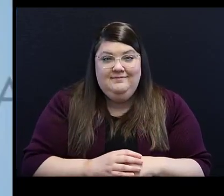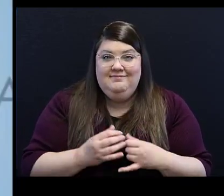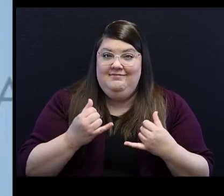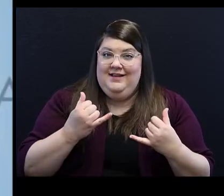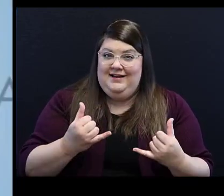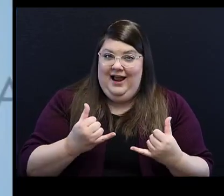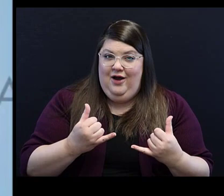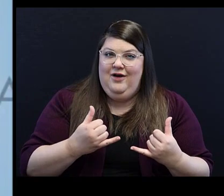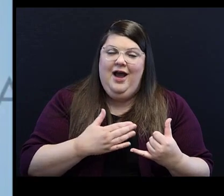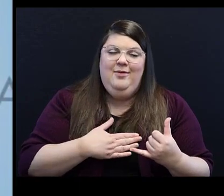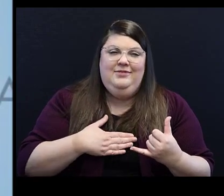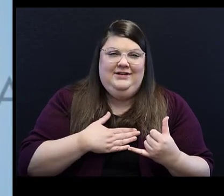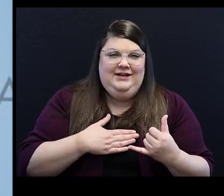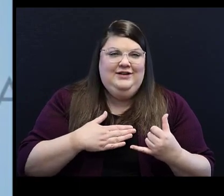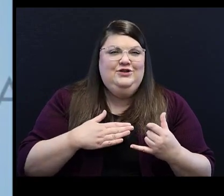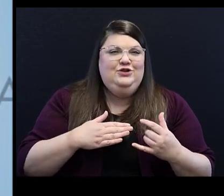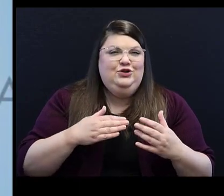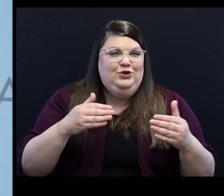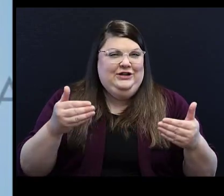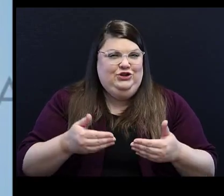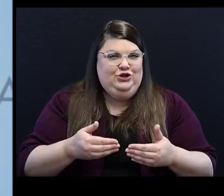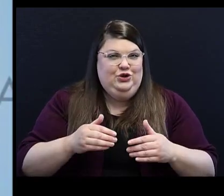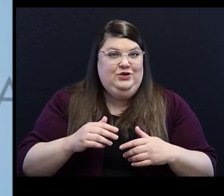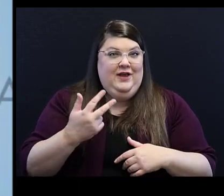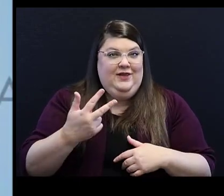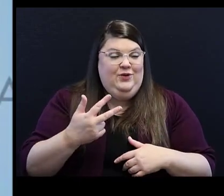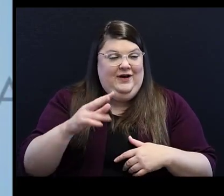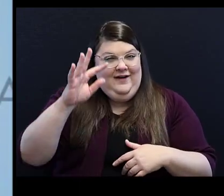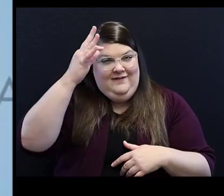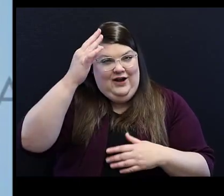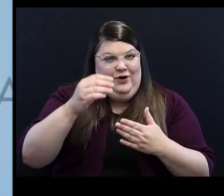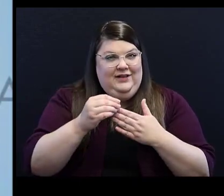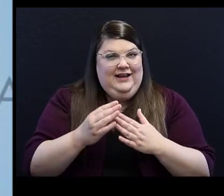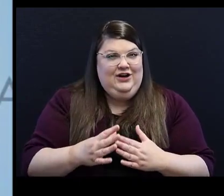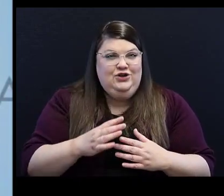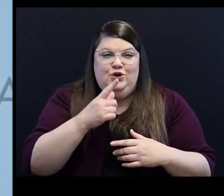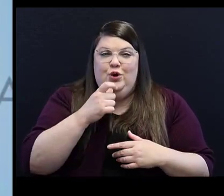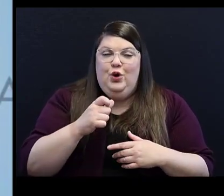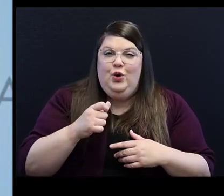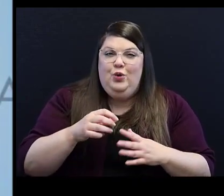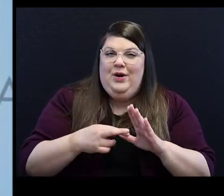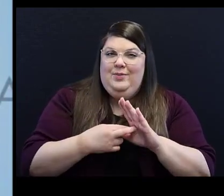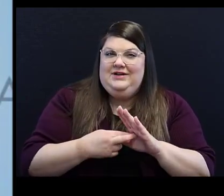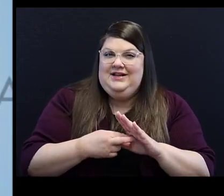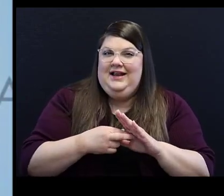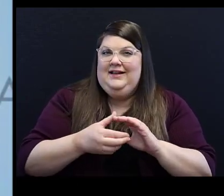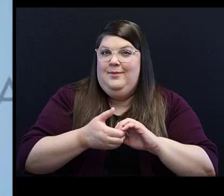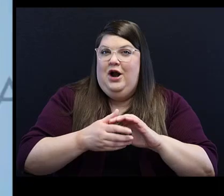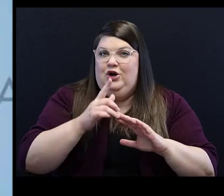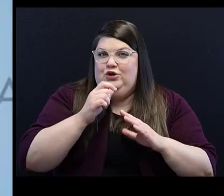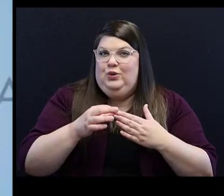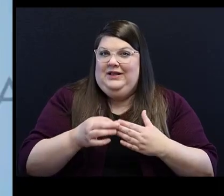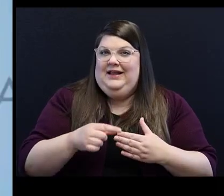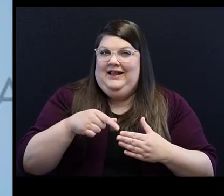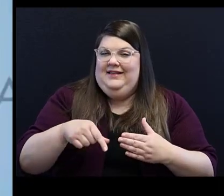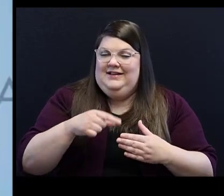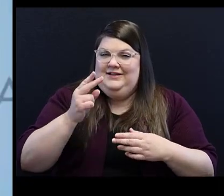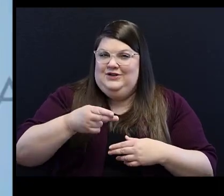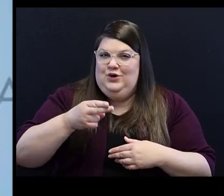At this time, I am pleased to introduce three Federal leaders who represent the partners who will lead this historic work.